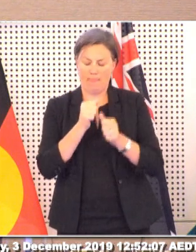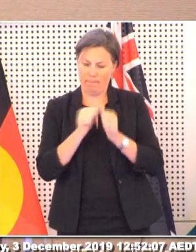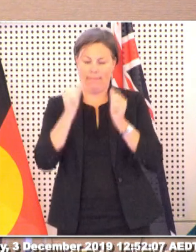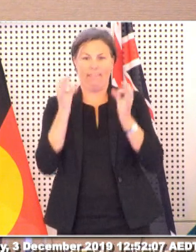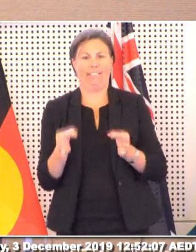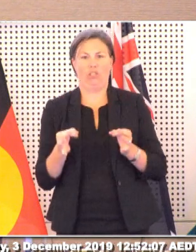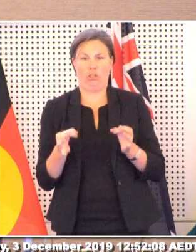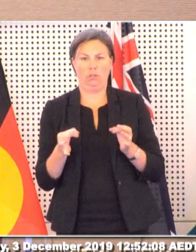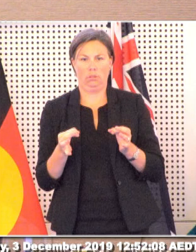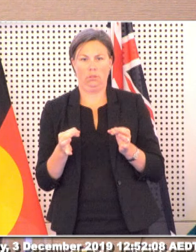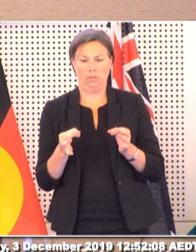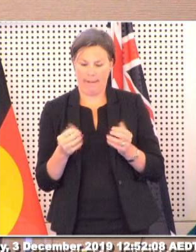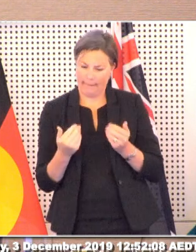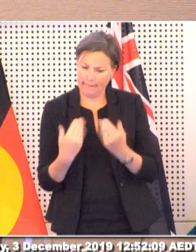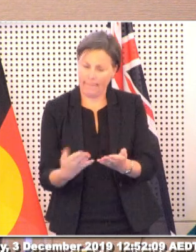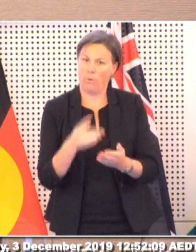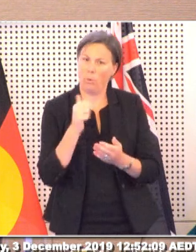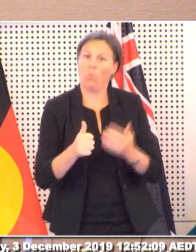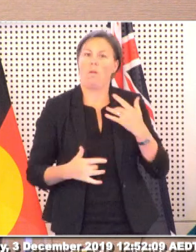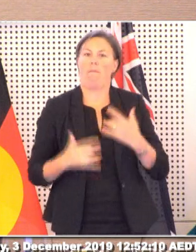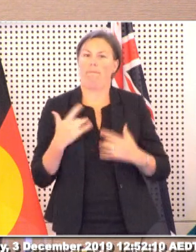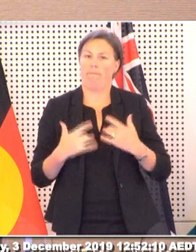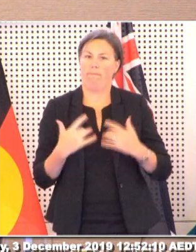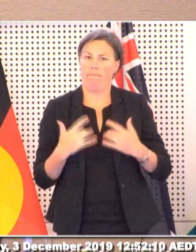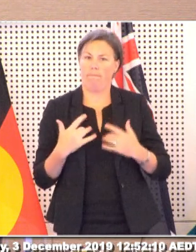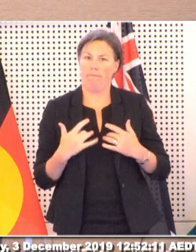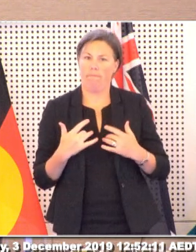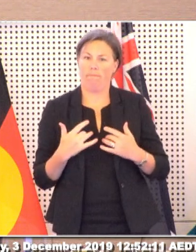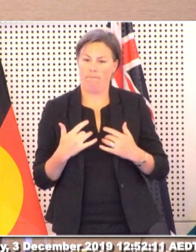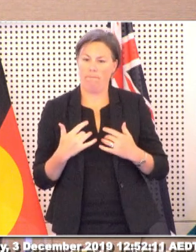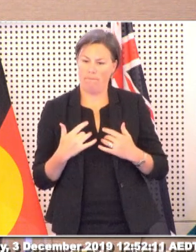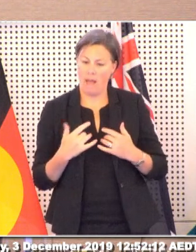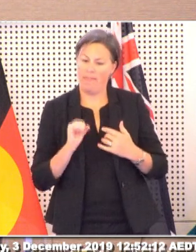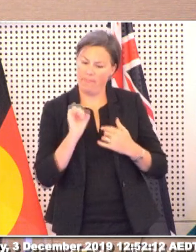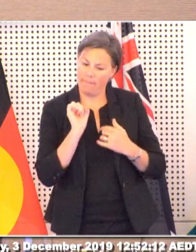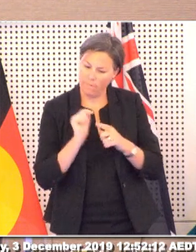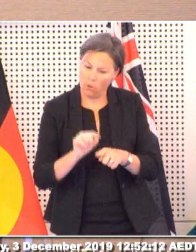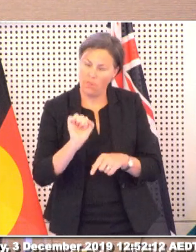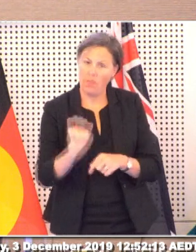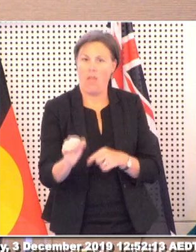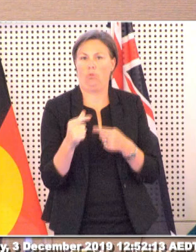wherever possible, give effect to a person’s wishes, but also predominantly to